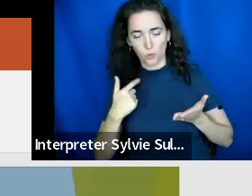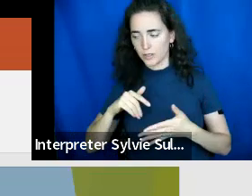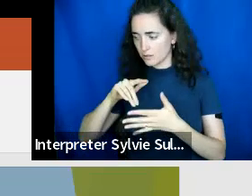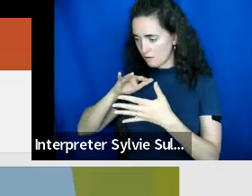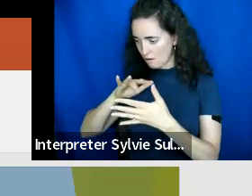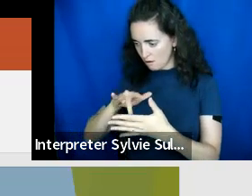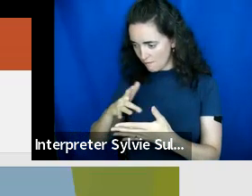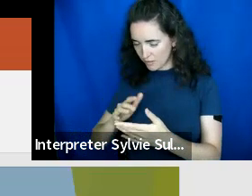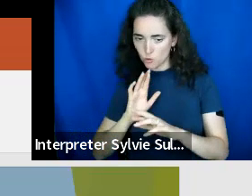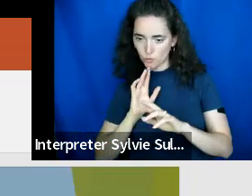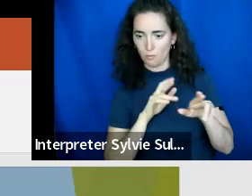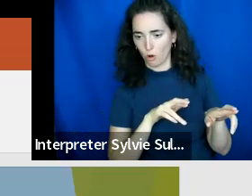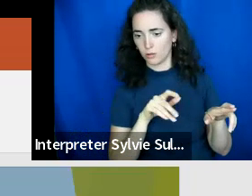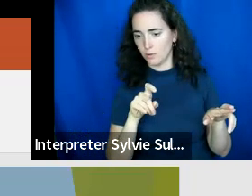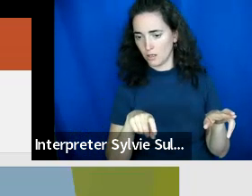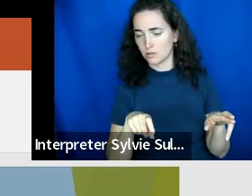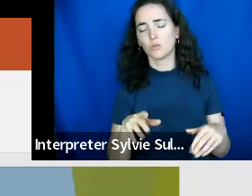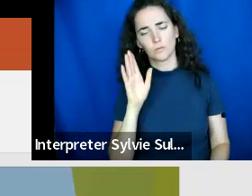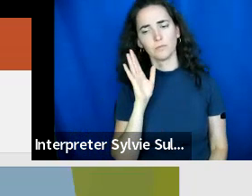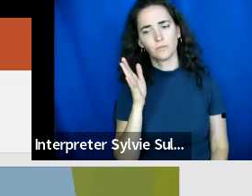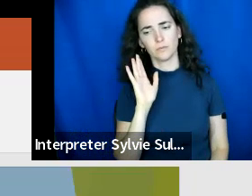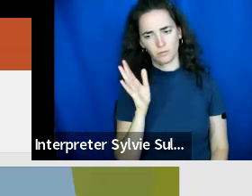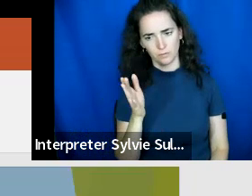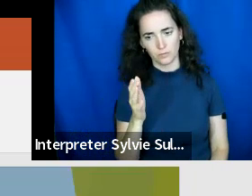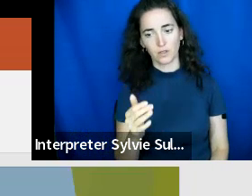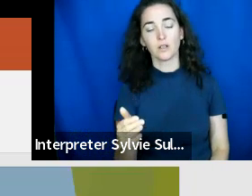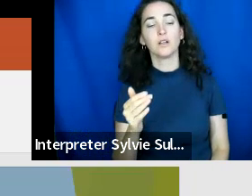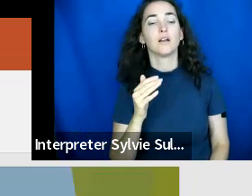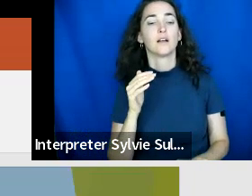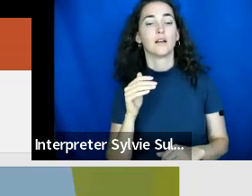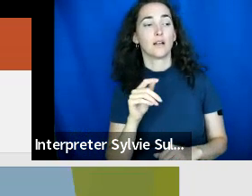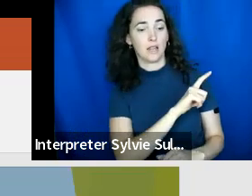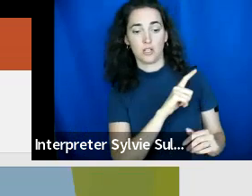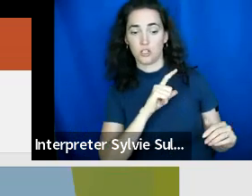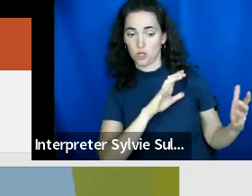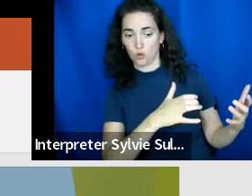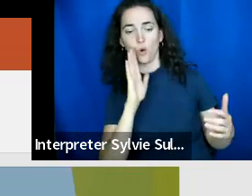So we are we'll be doing that and then submitting reports to the legislature.